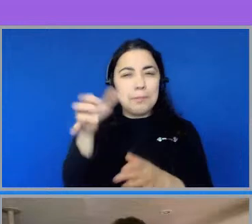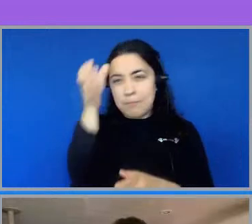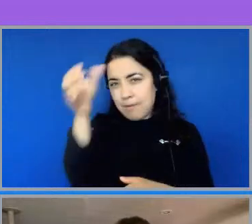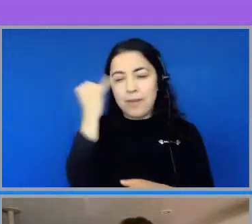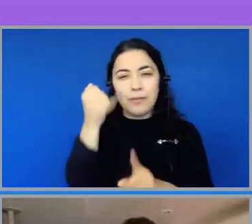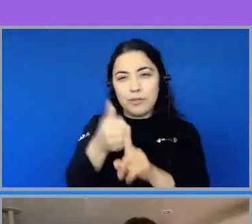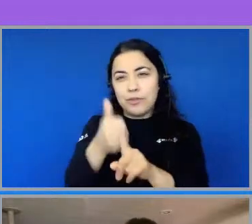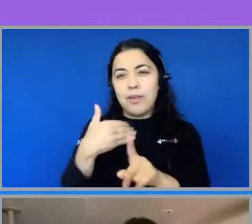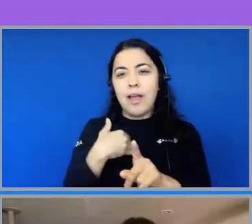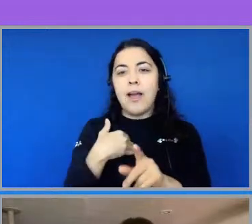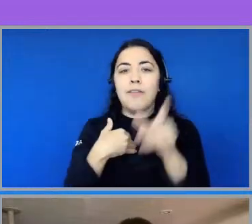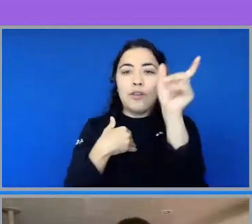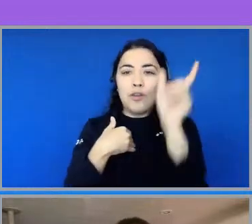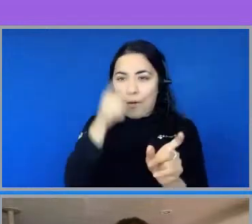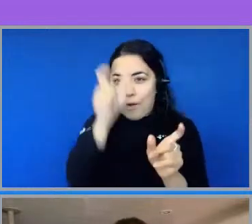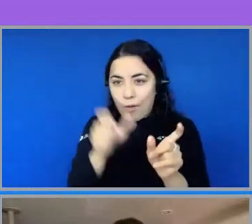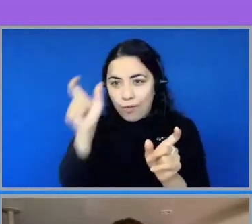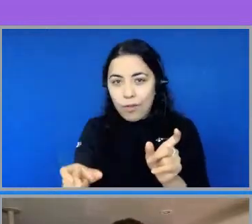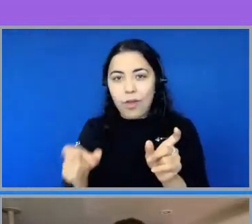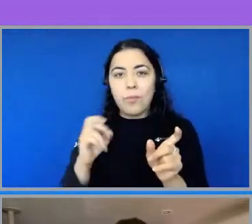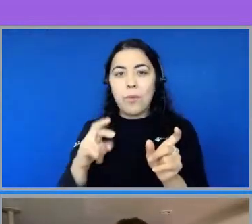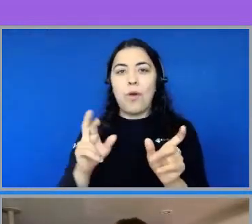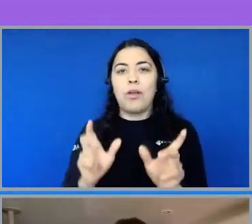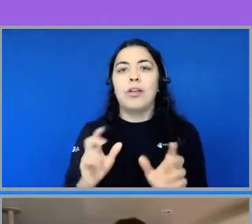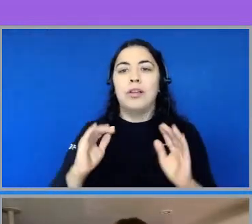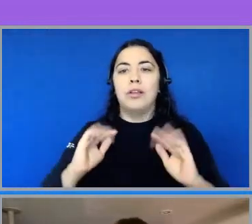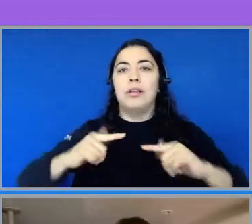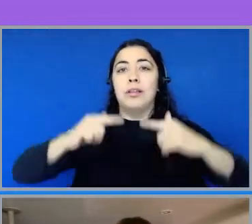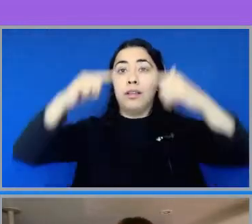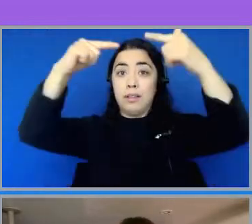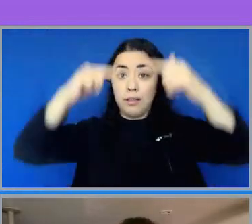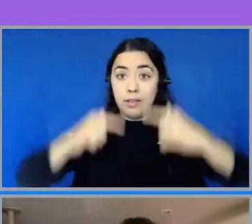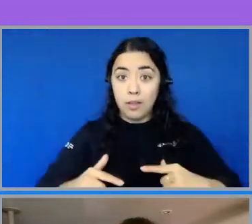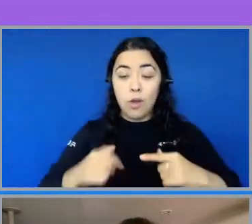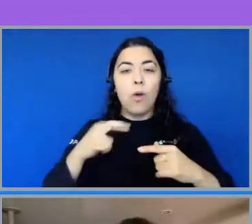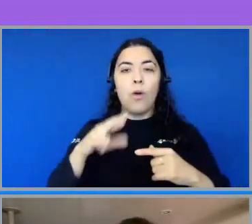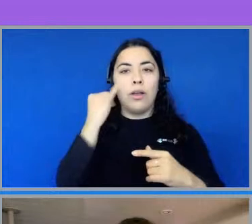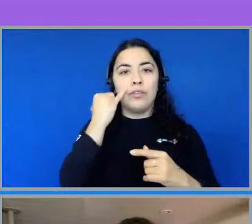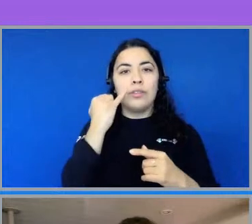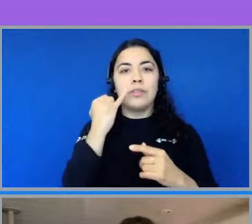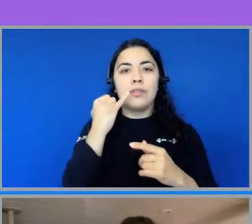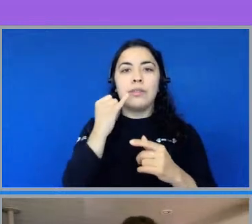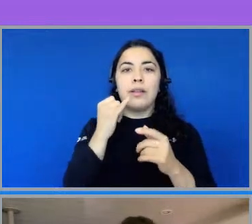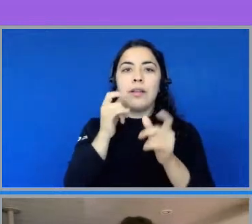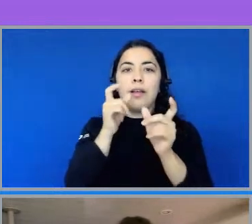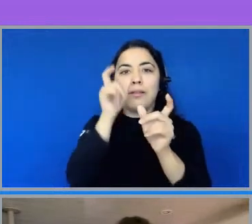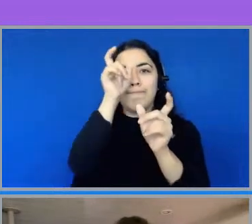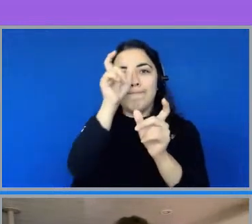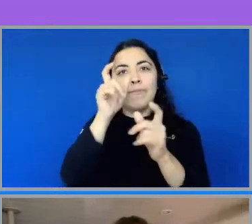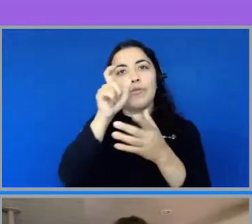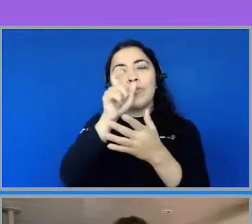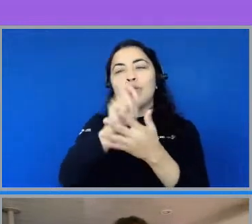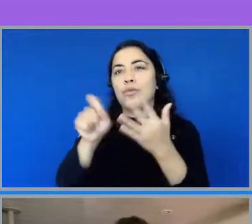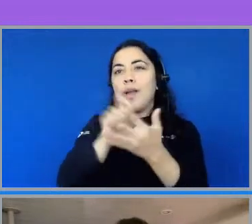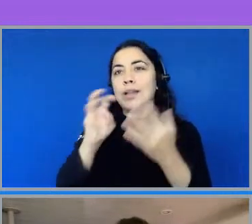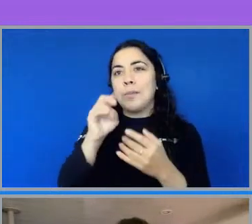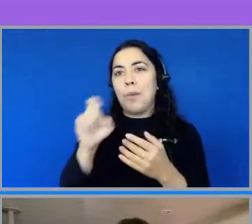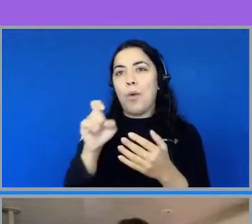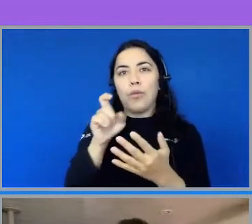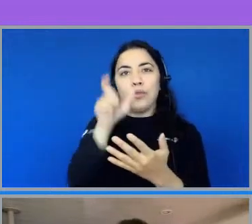got a flex direction of column or column reverse. And it works if you're using, say a vertical